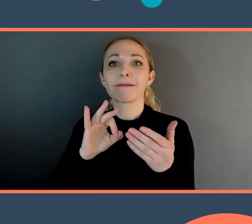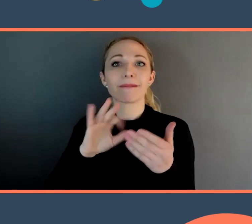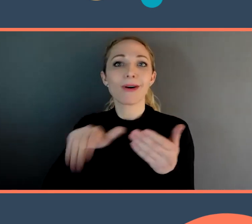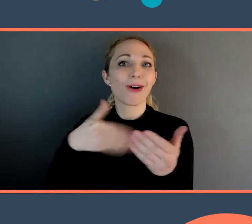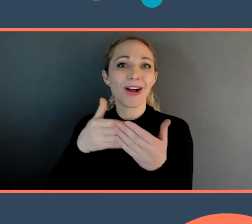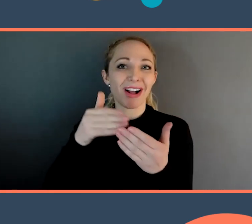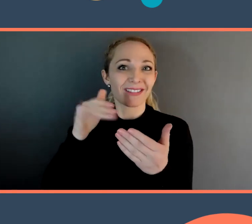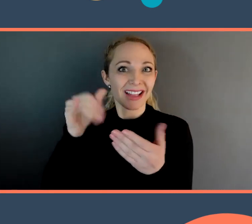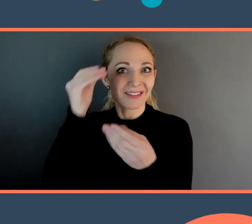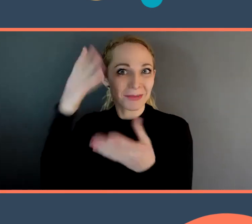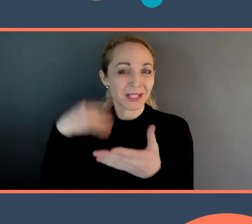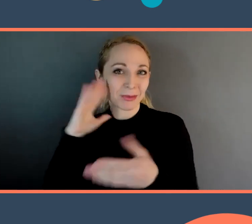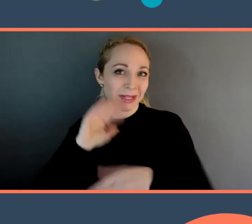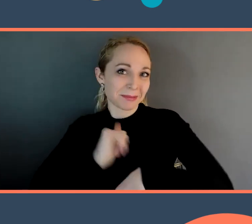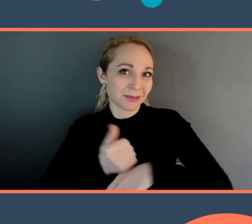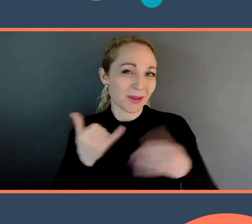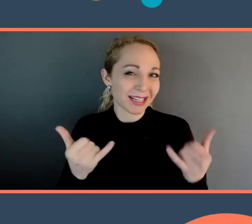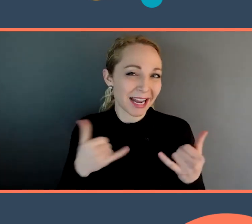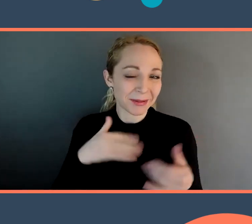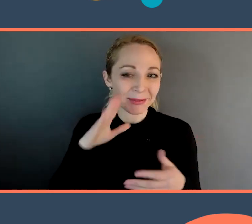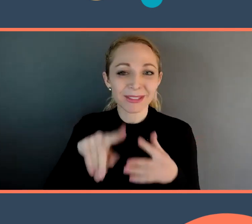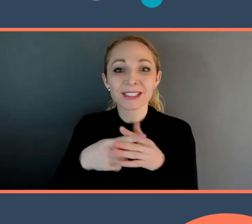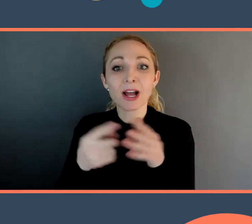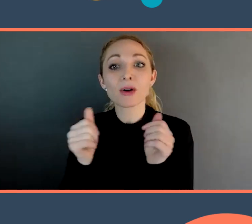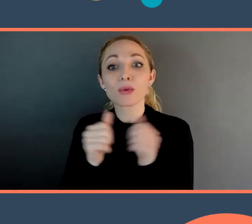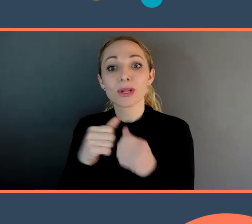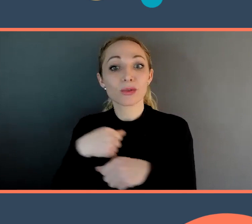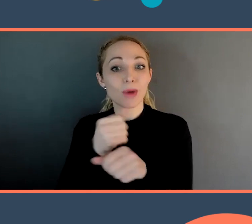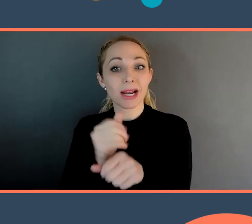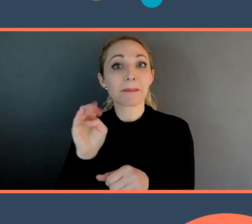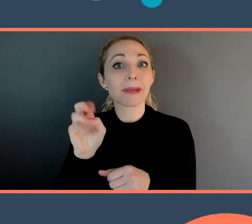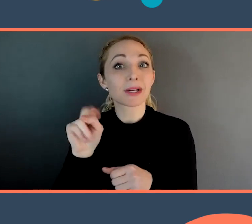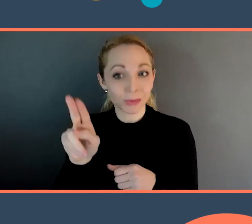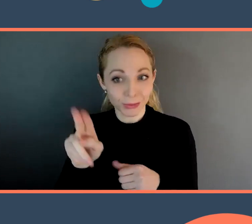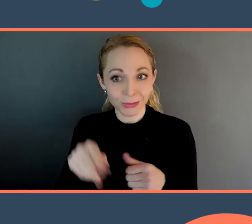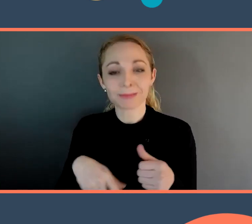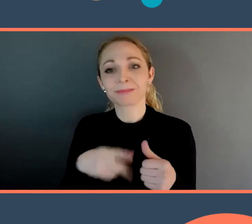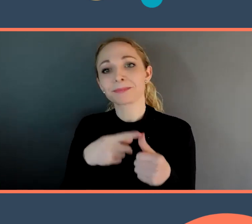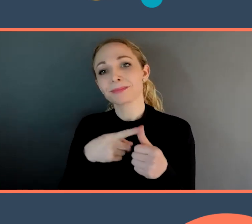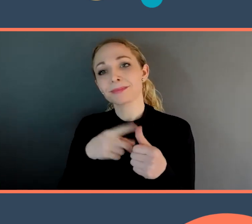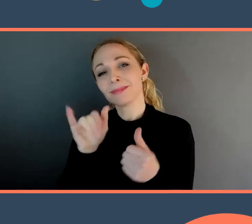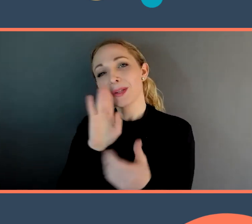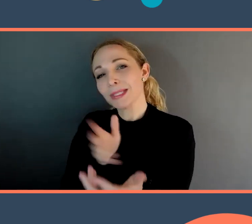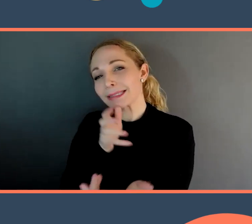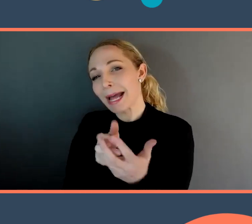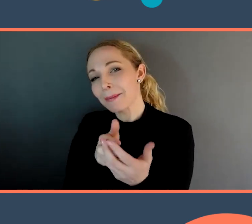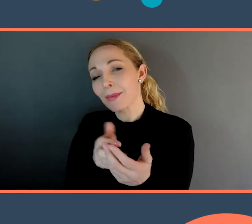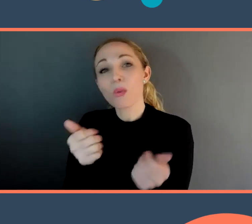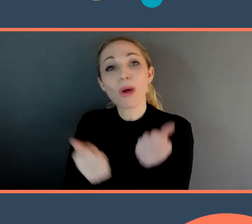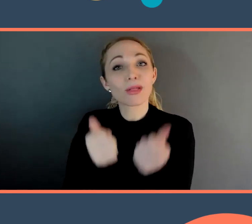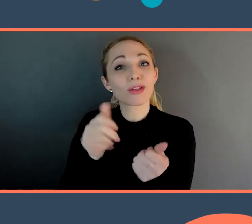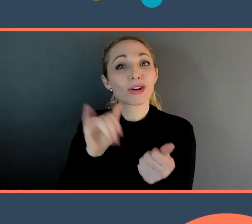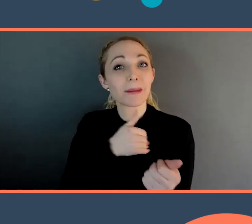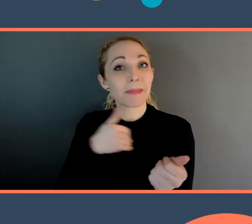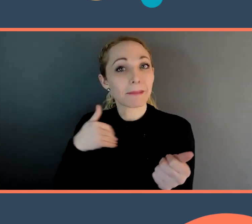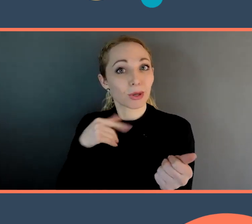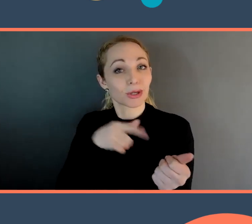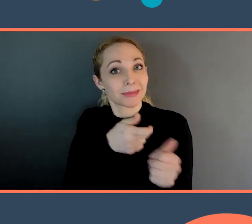WE WILL START WITH CREATING A MENU THAT ADAPTS TO WHETHER THE MEMBER IS LOGGED IN OR NOT.